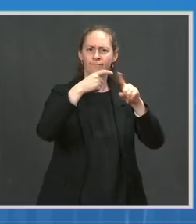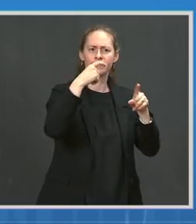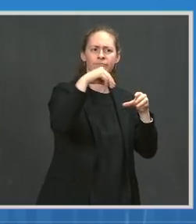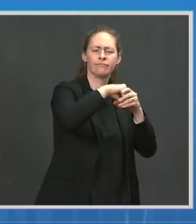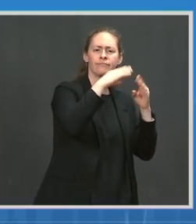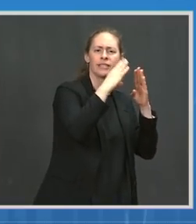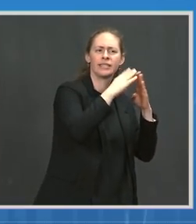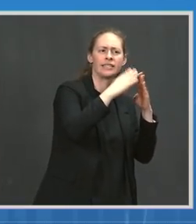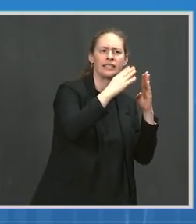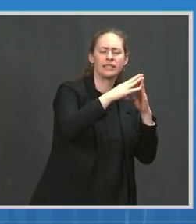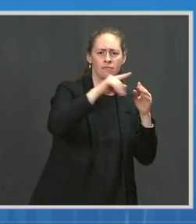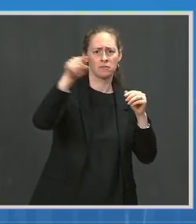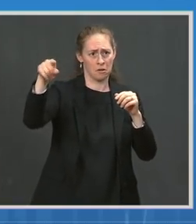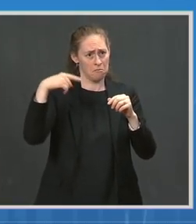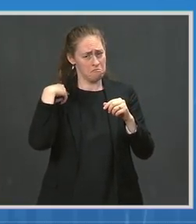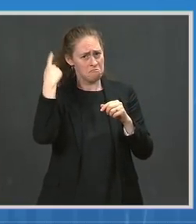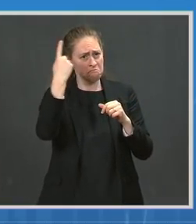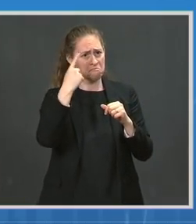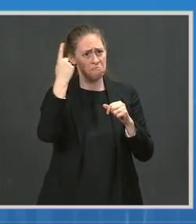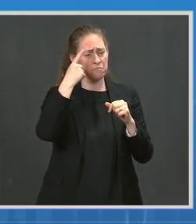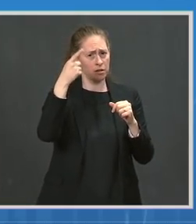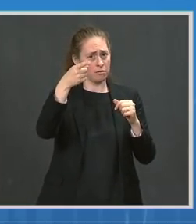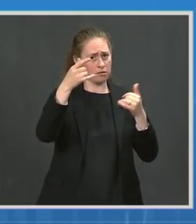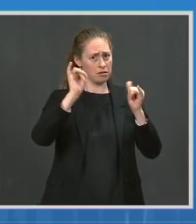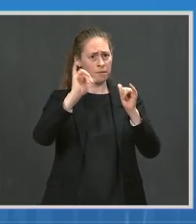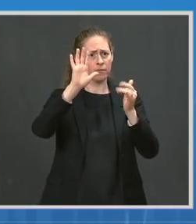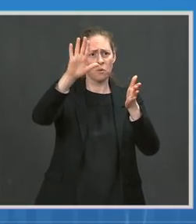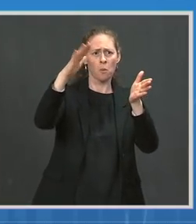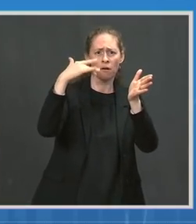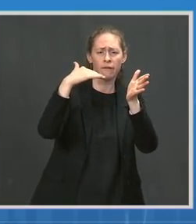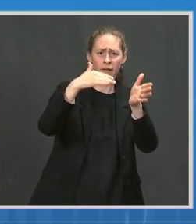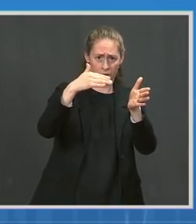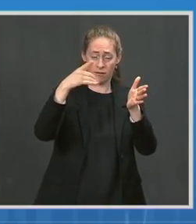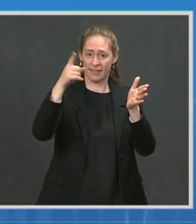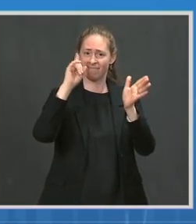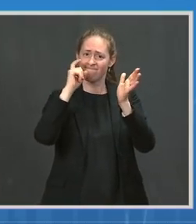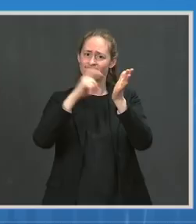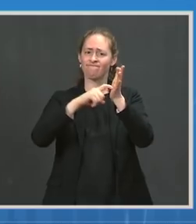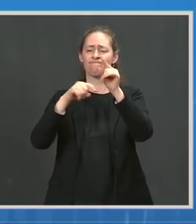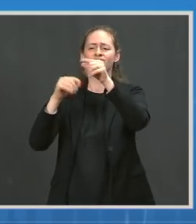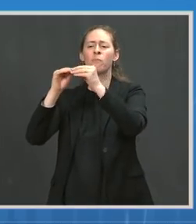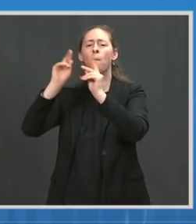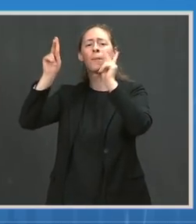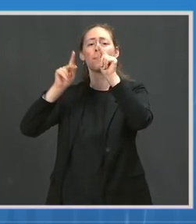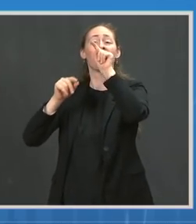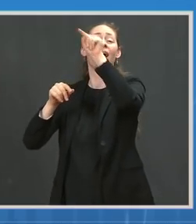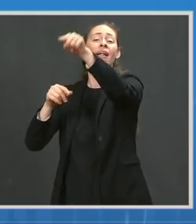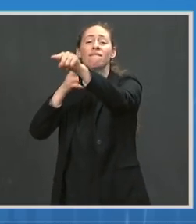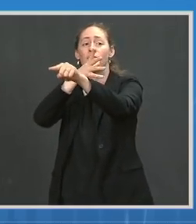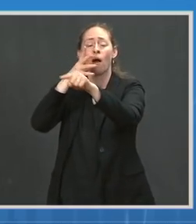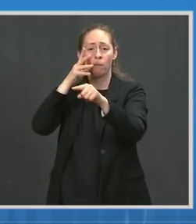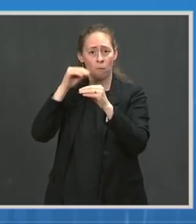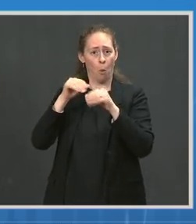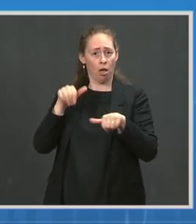in vaccine hesitancy or non-hesitancy. And then, a broader question from my colleague,